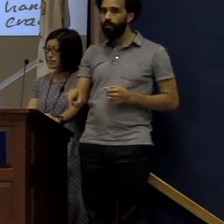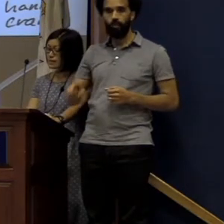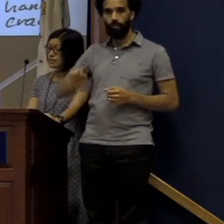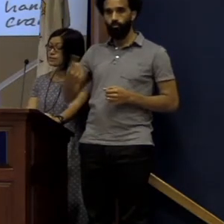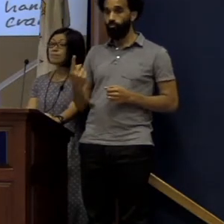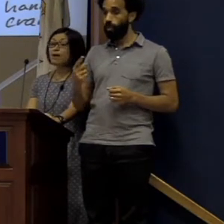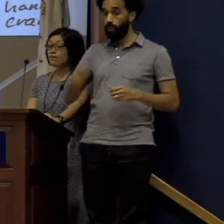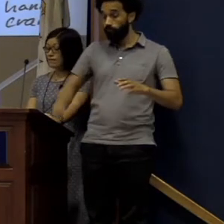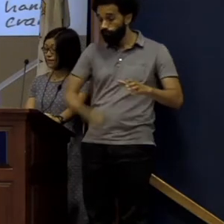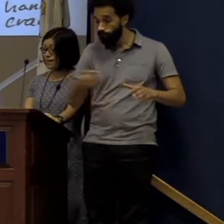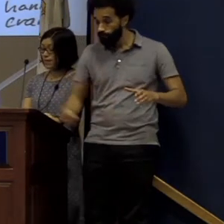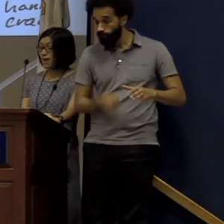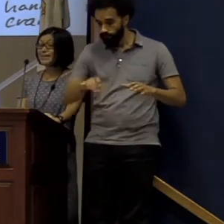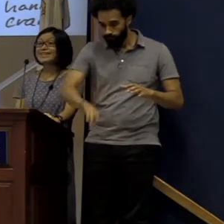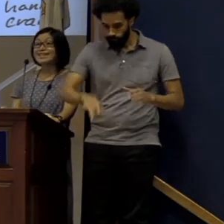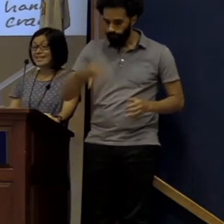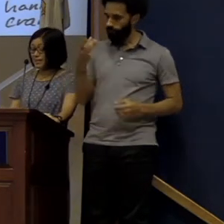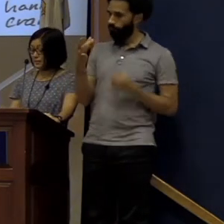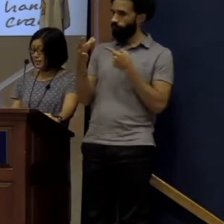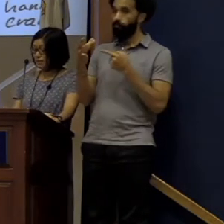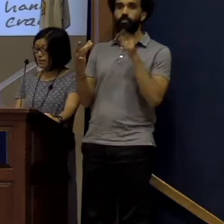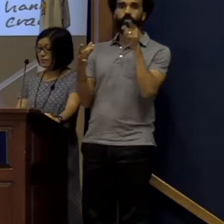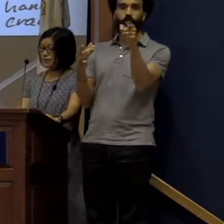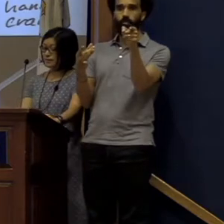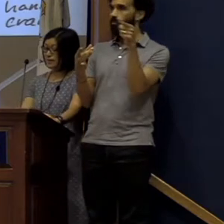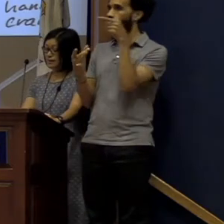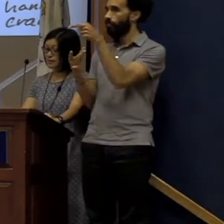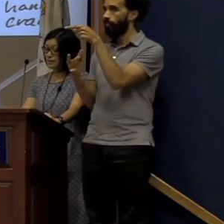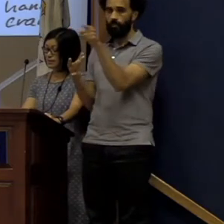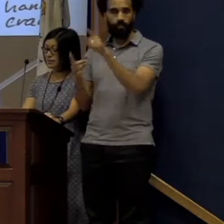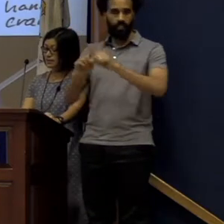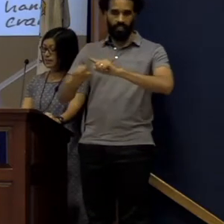So Paul felt that while he himself always had his hand up to participate in class